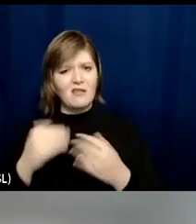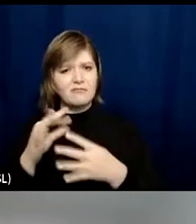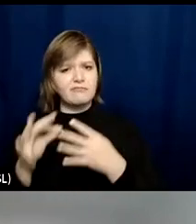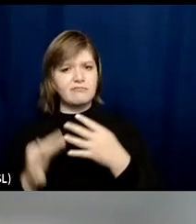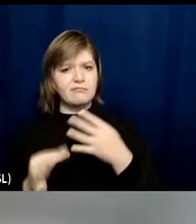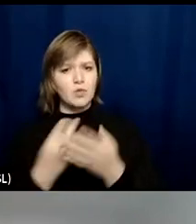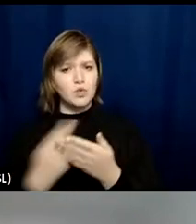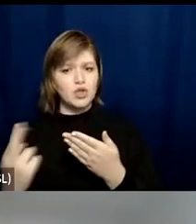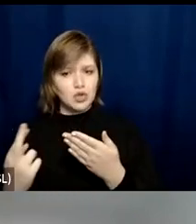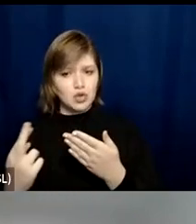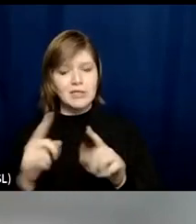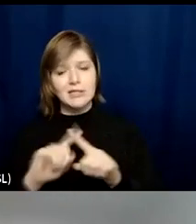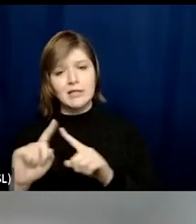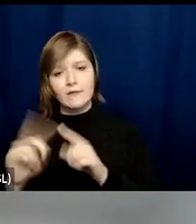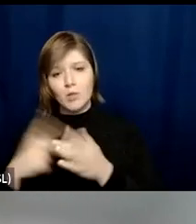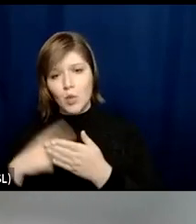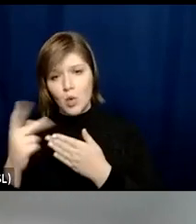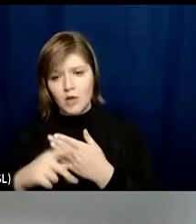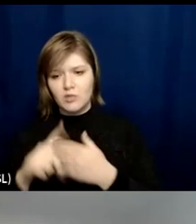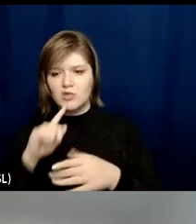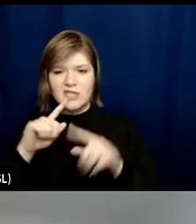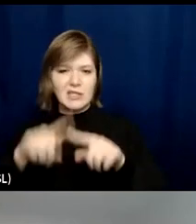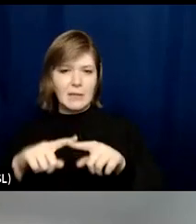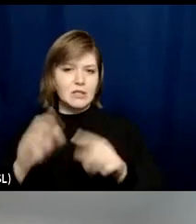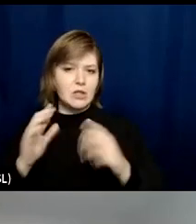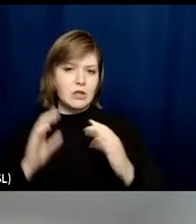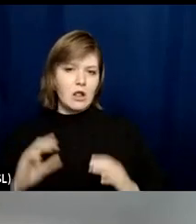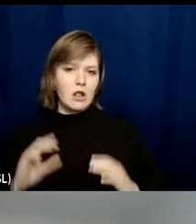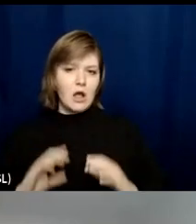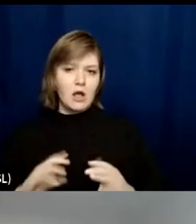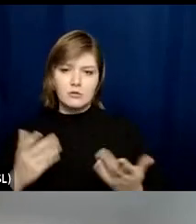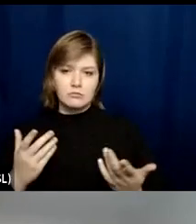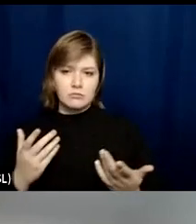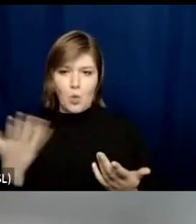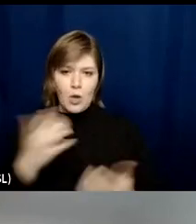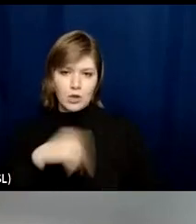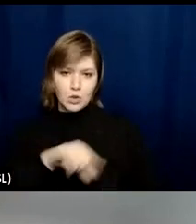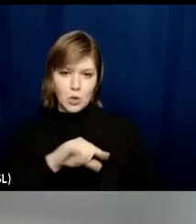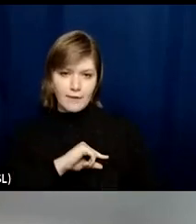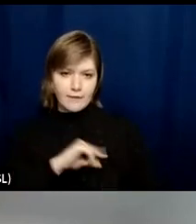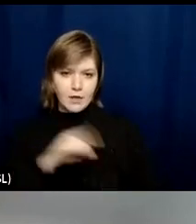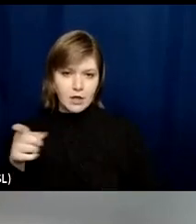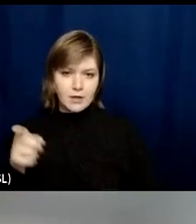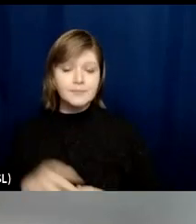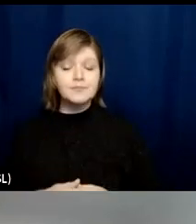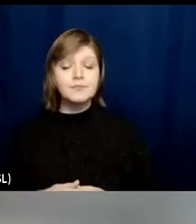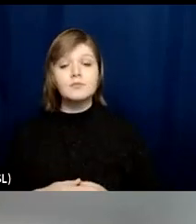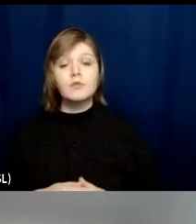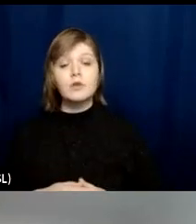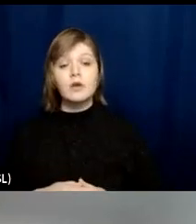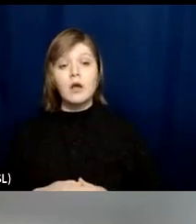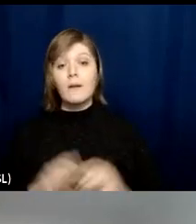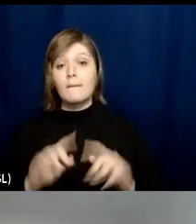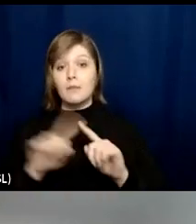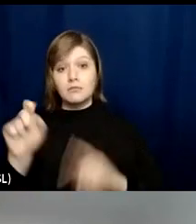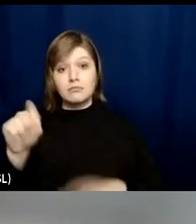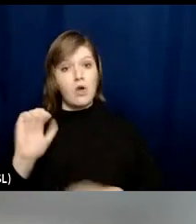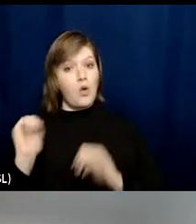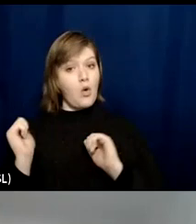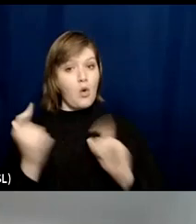program called Home Base, which is like a Rapid Re-Housing program which couples with financial support as folks are leaving shelter as well as what we call stabilization support services.